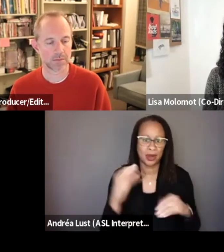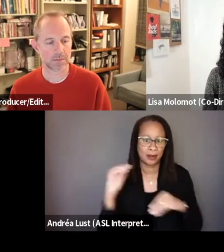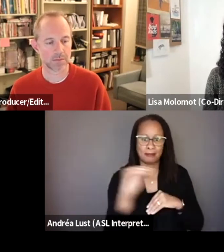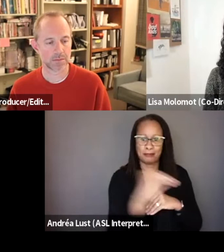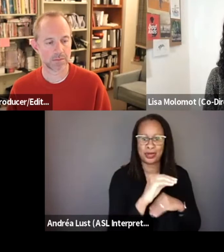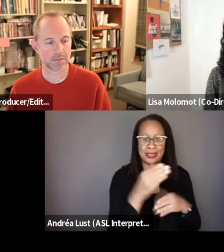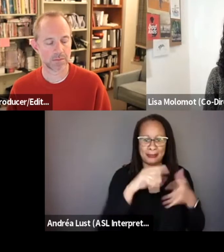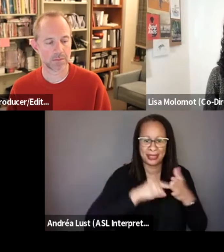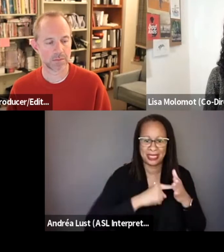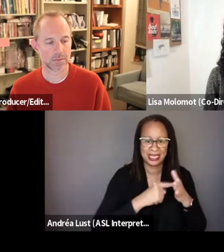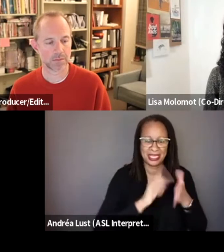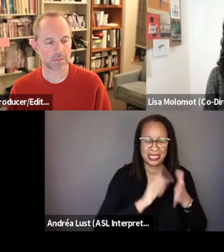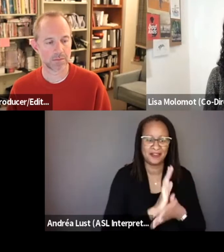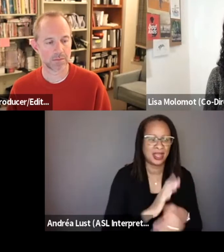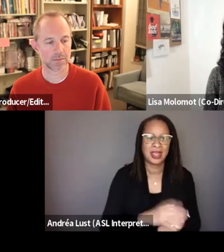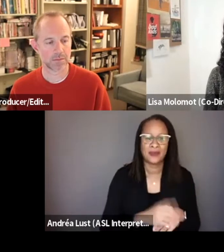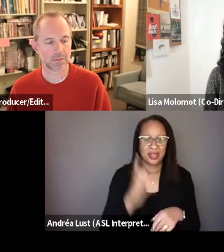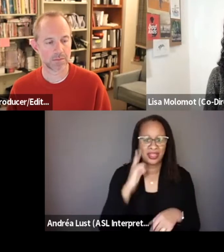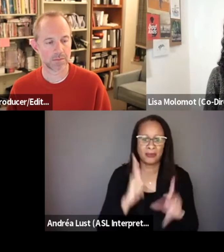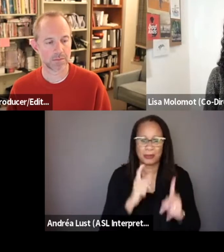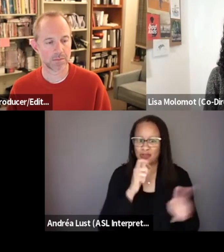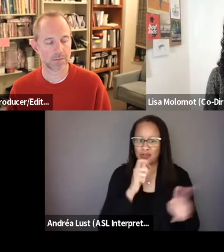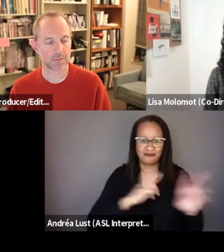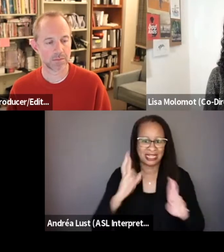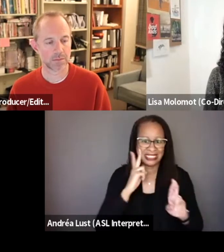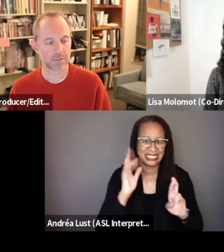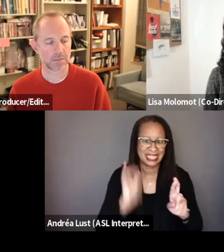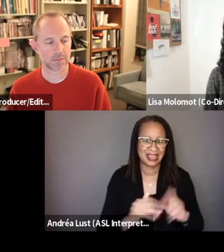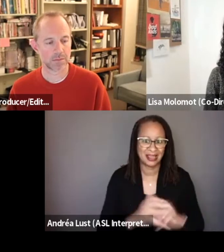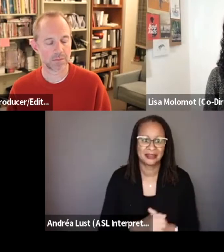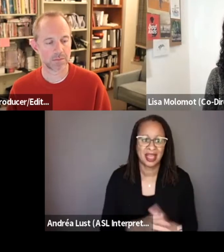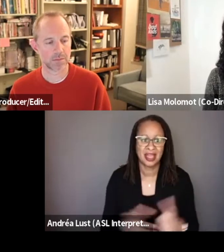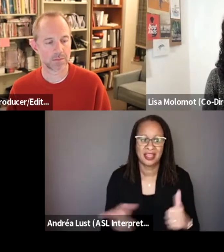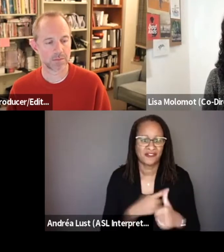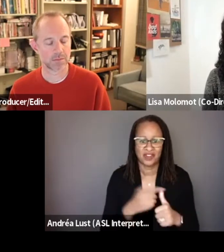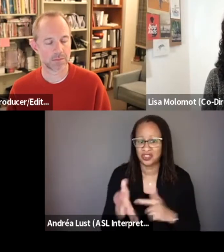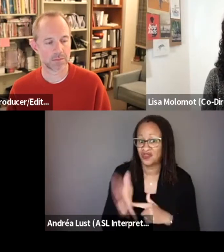We were like, people are not gonna be ready to see this, the first five minutes of the film,